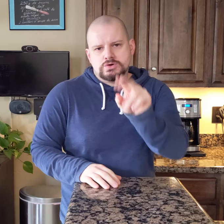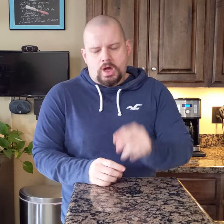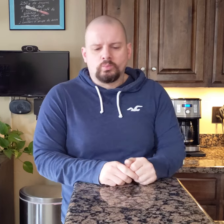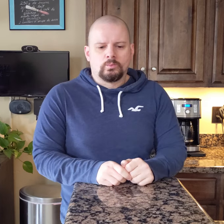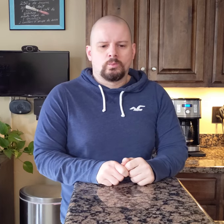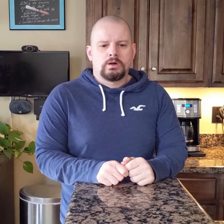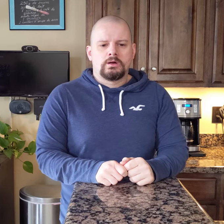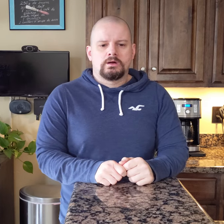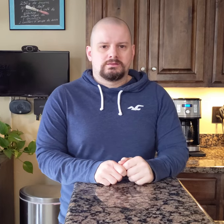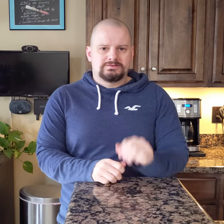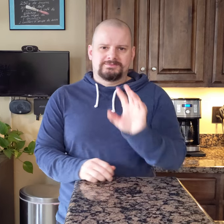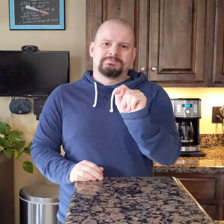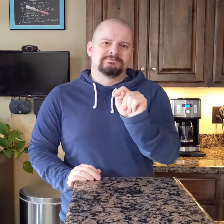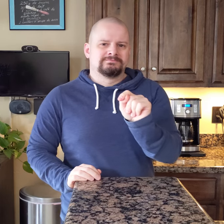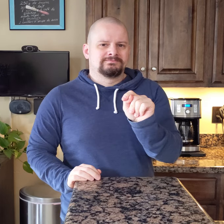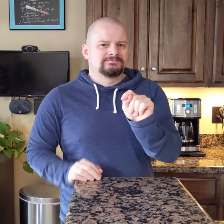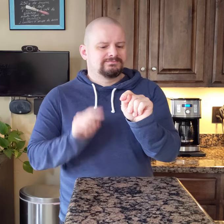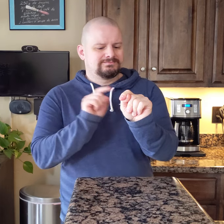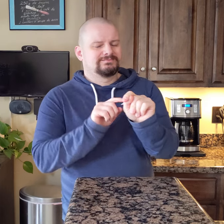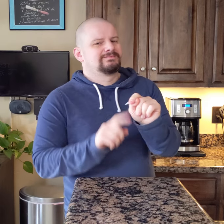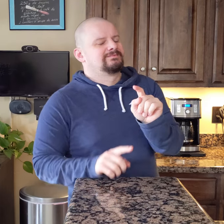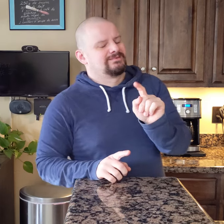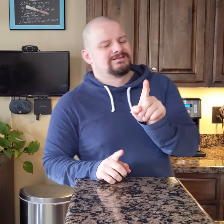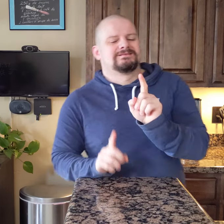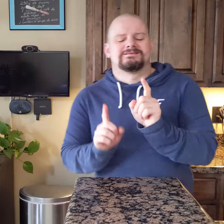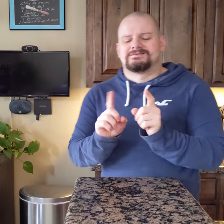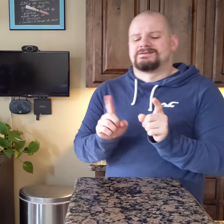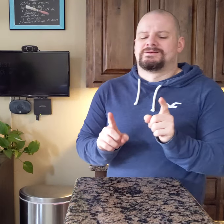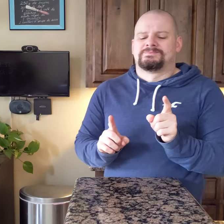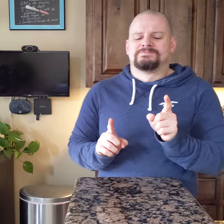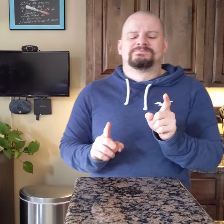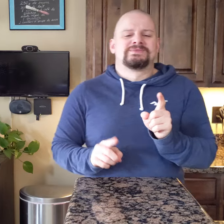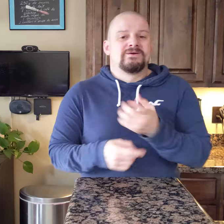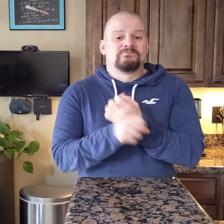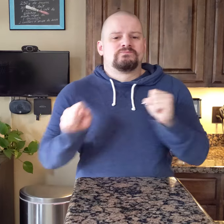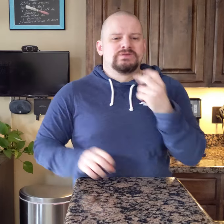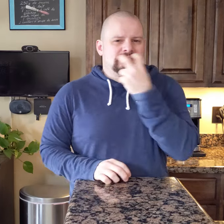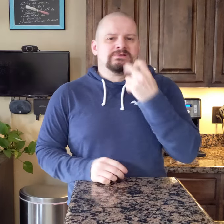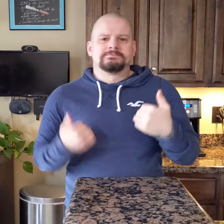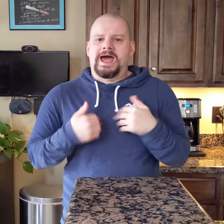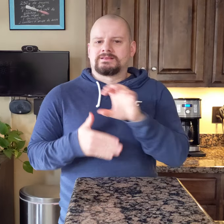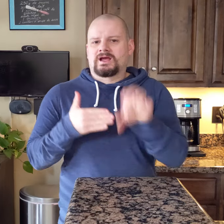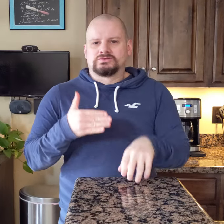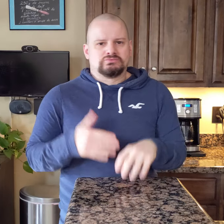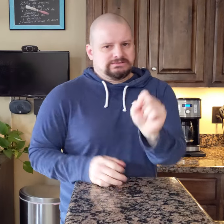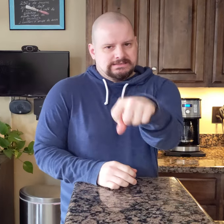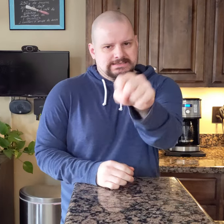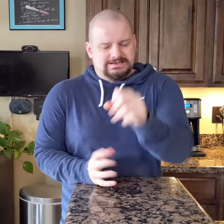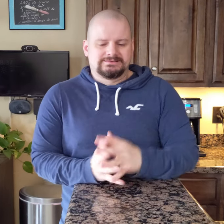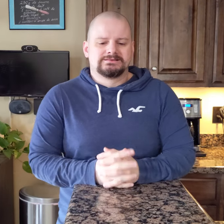Nope but... Freedom of Speech does have consequences.